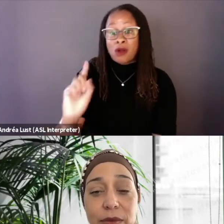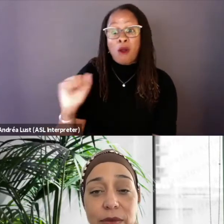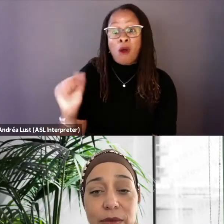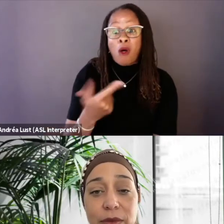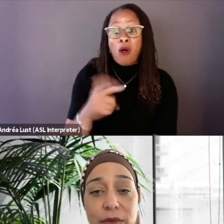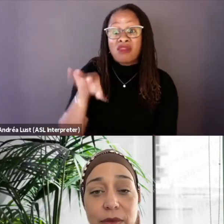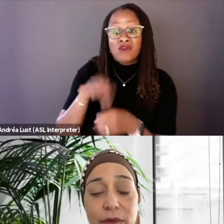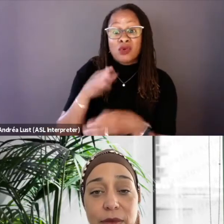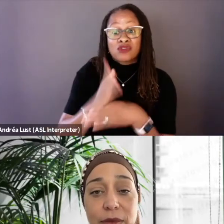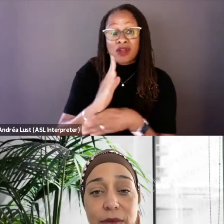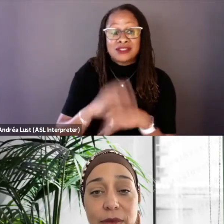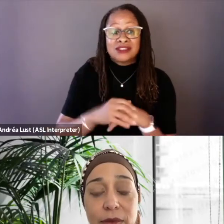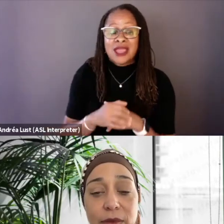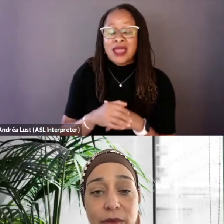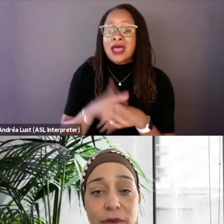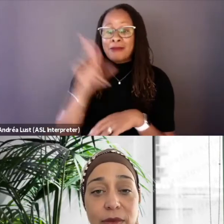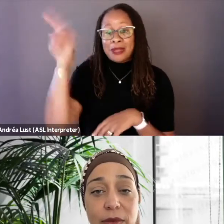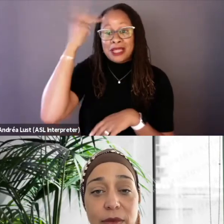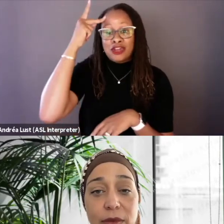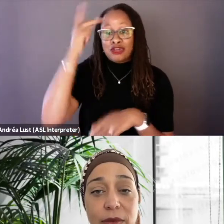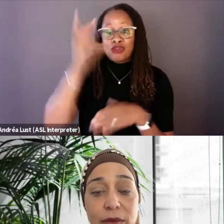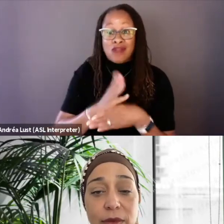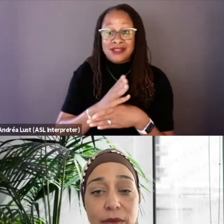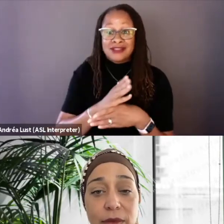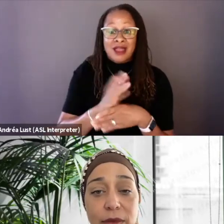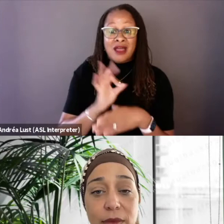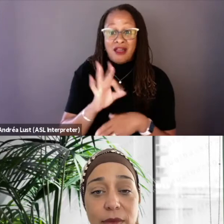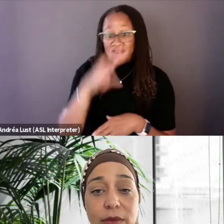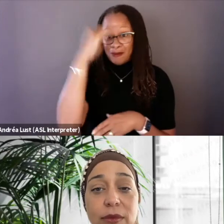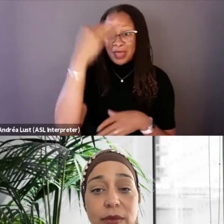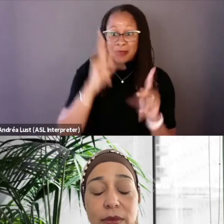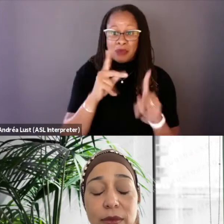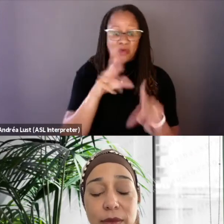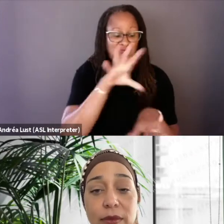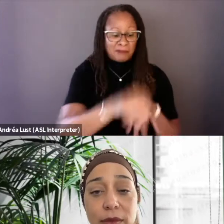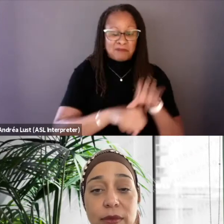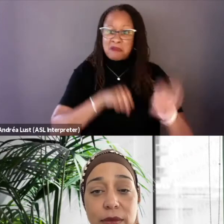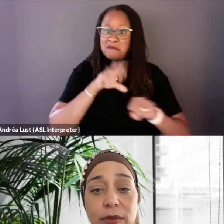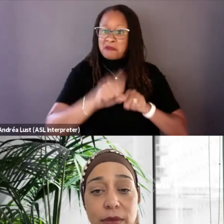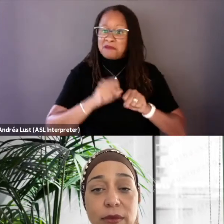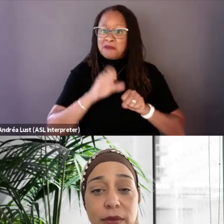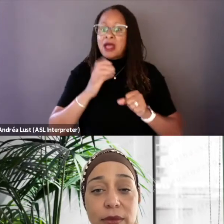and political rights that black people had were taken away from them by the Southern States.